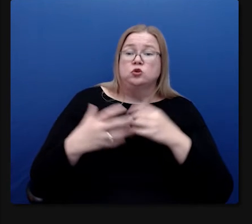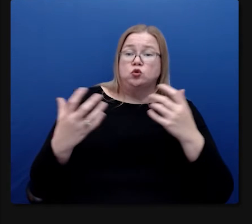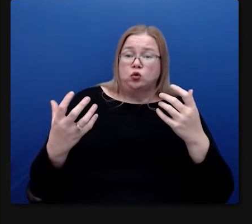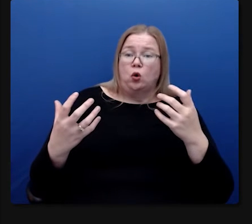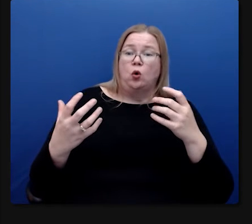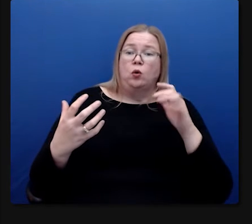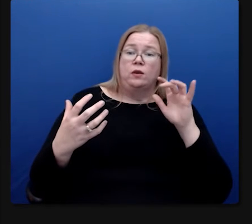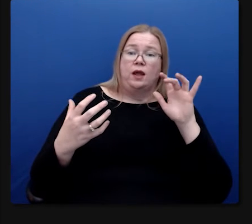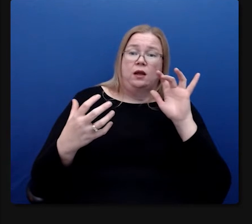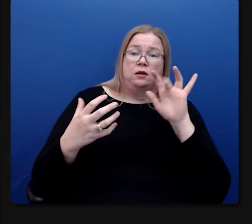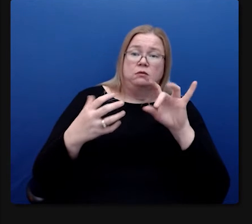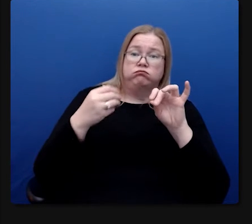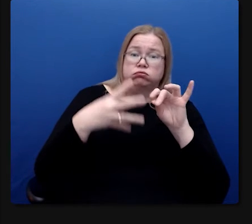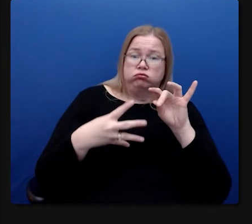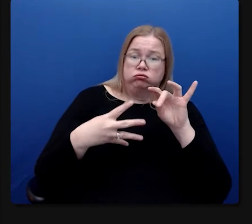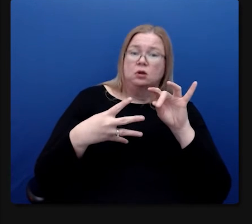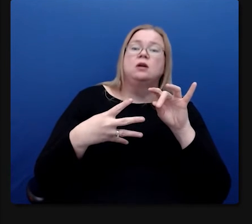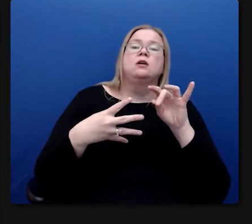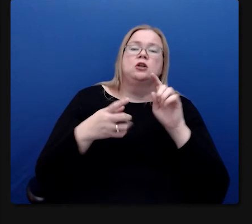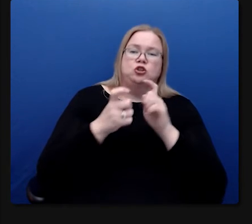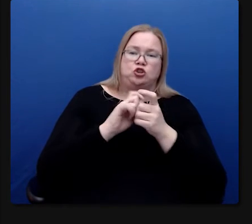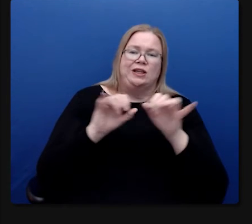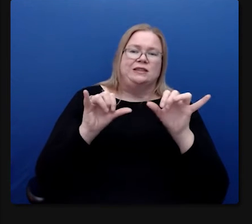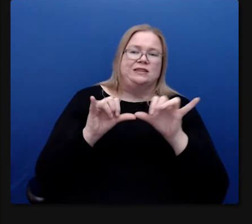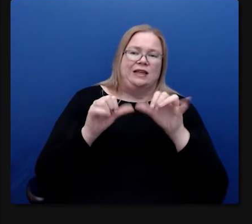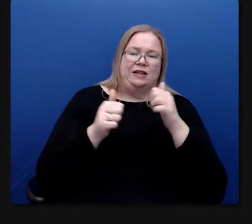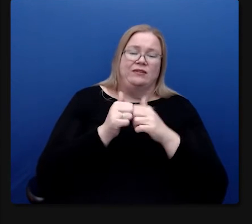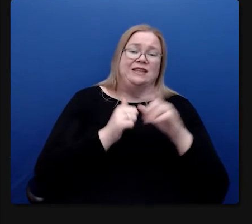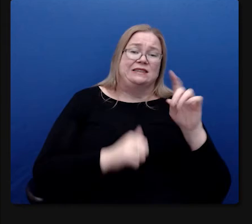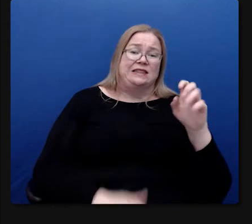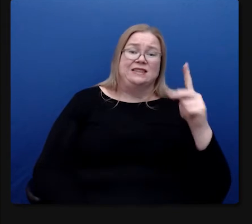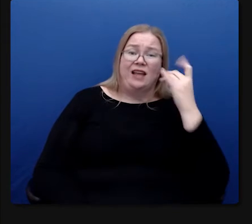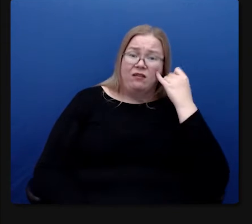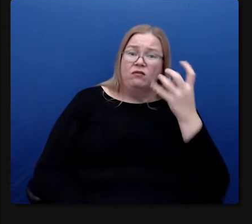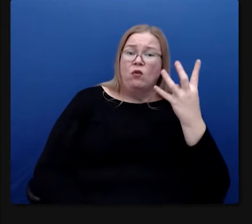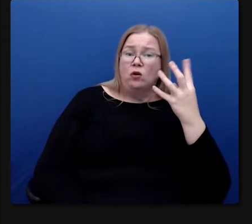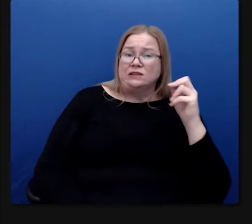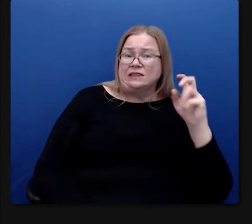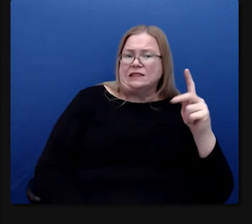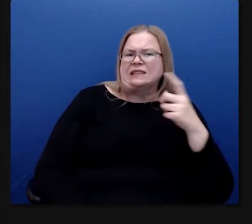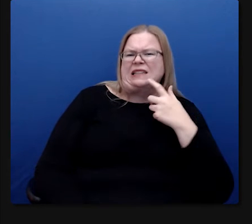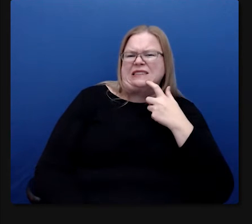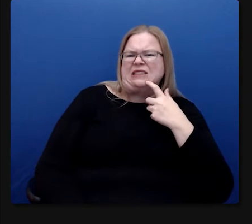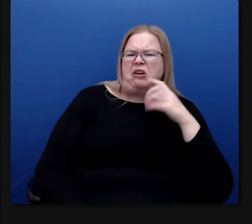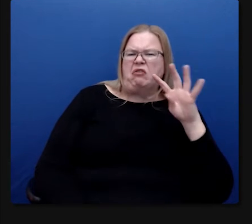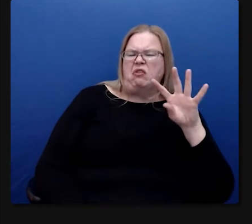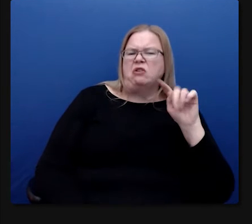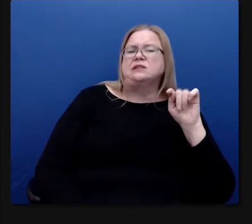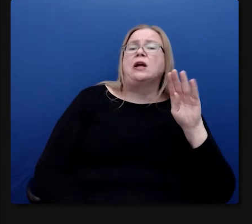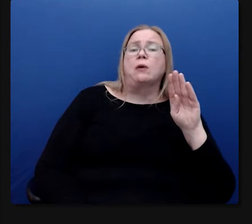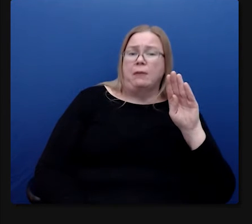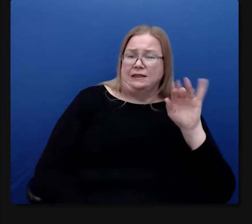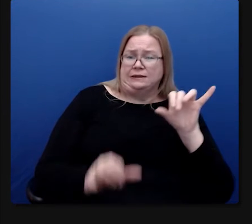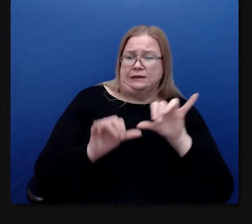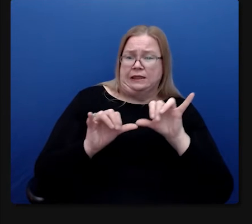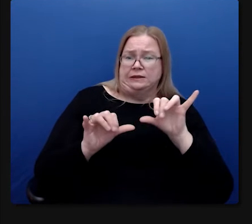So this this dropdown box now allows us to change the size of each disk. So if we have four disks and I say, let's pick the four terabyte size,